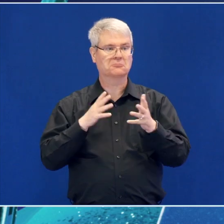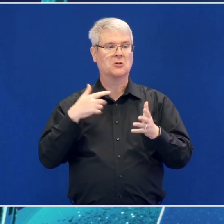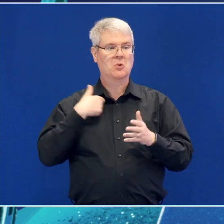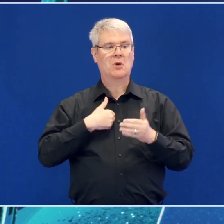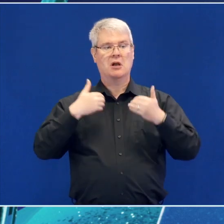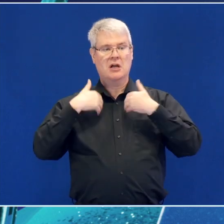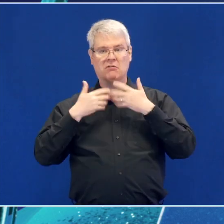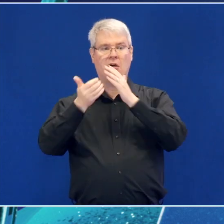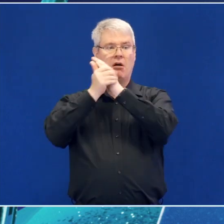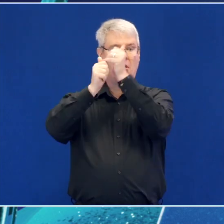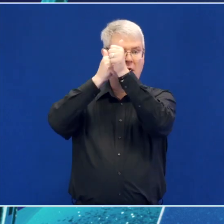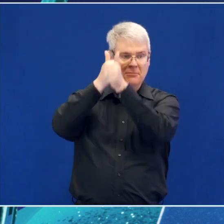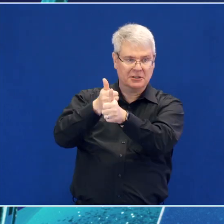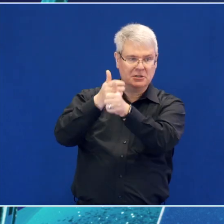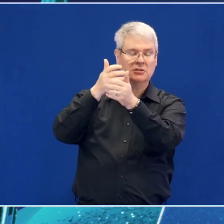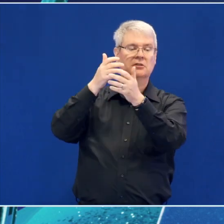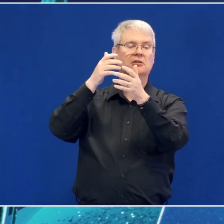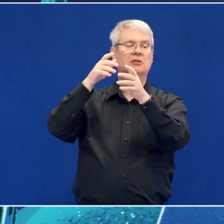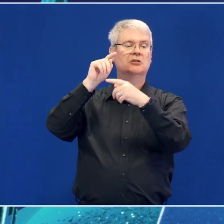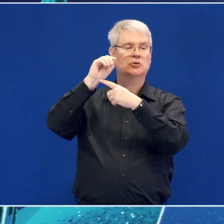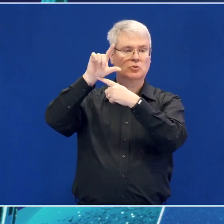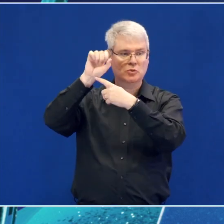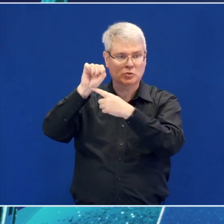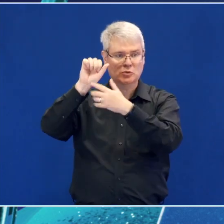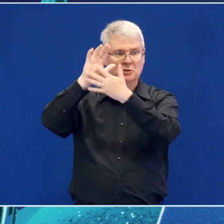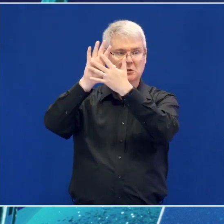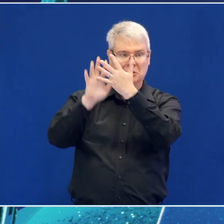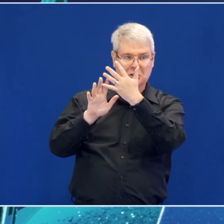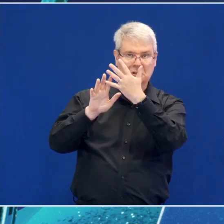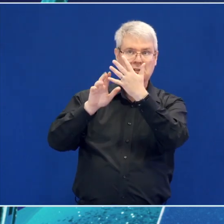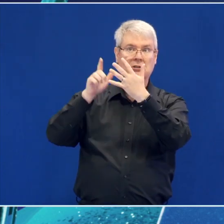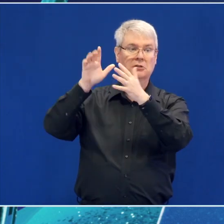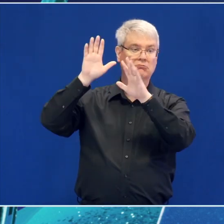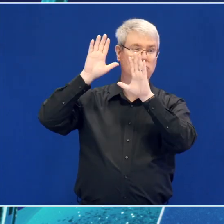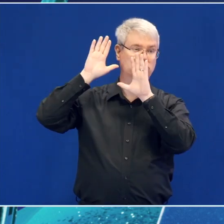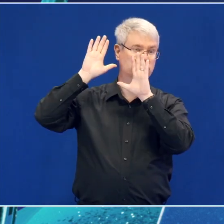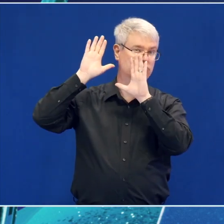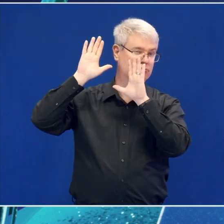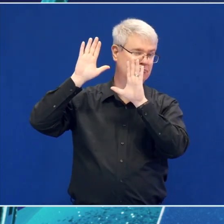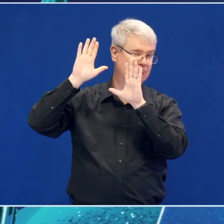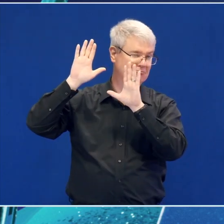like is doing -- like some of the code that is generated